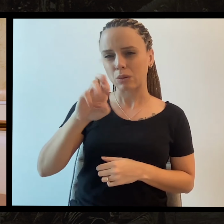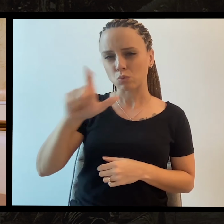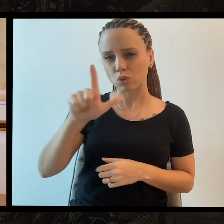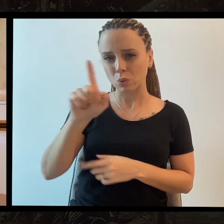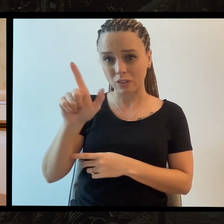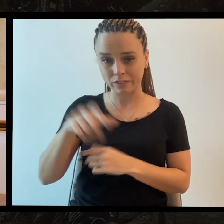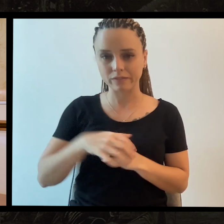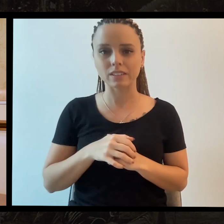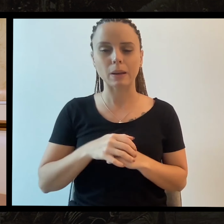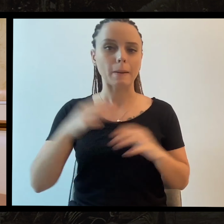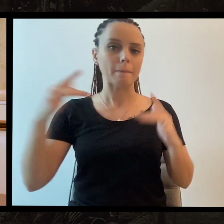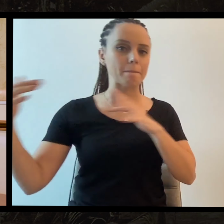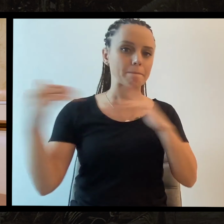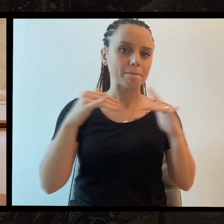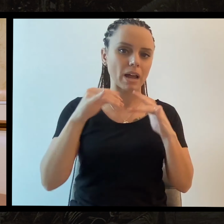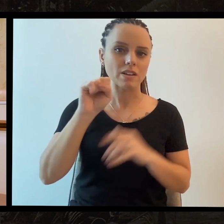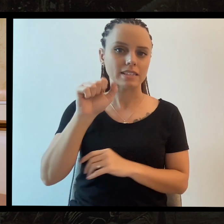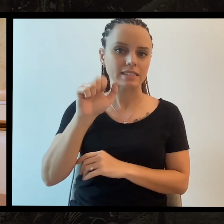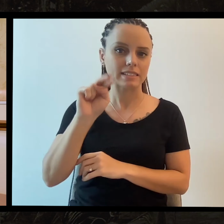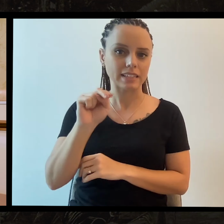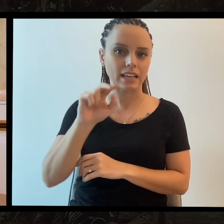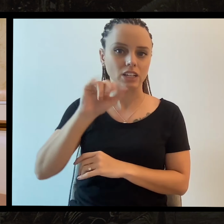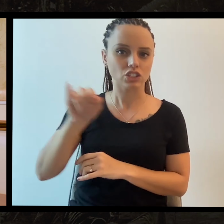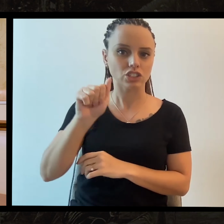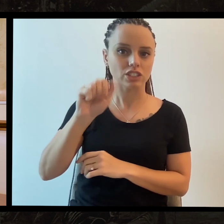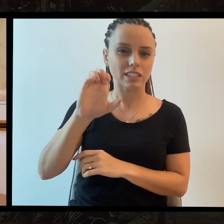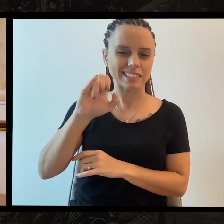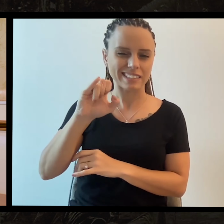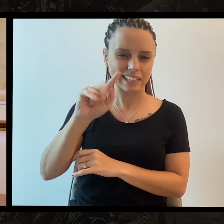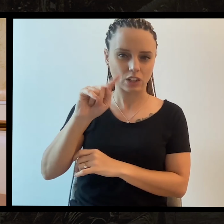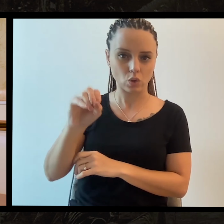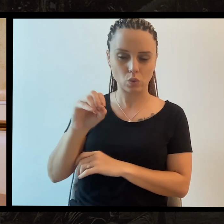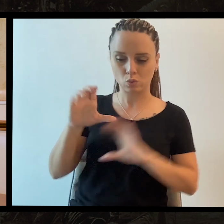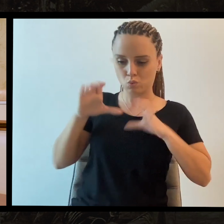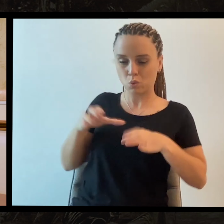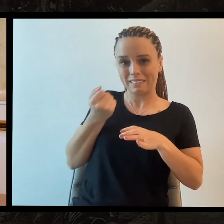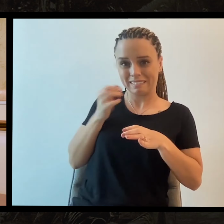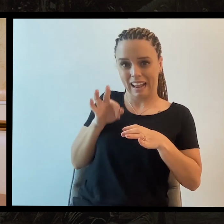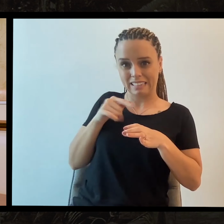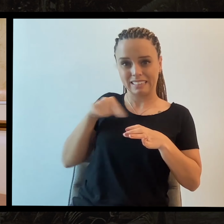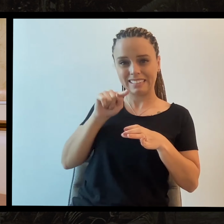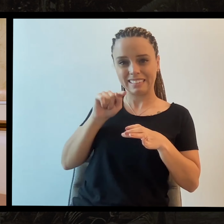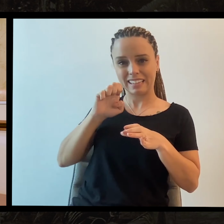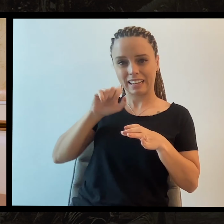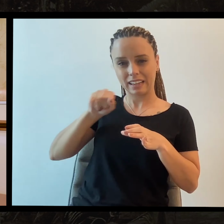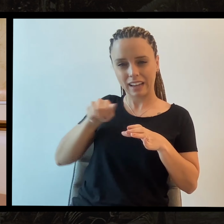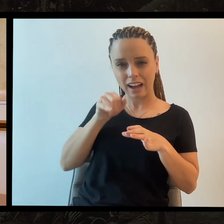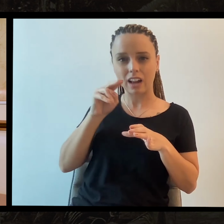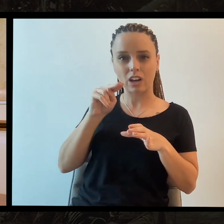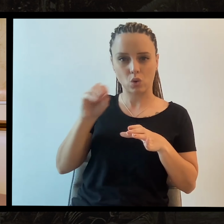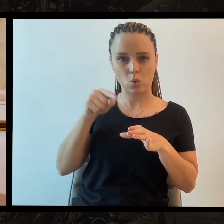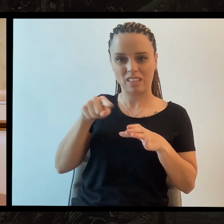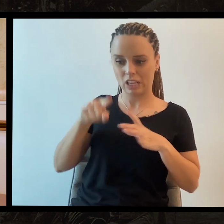of San Jacinto, and at that battle there are 19 Tejanos under the command of Juan Seguín, who are involved in the fighting from the very beginning